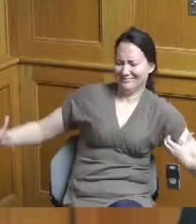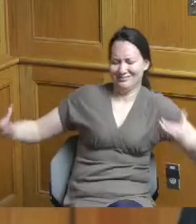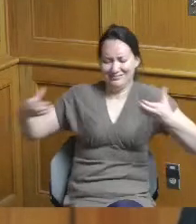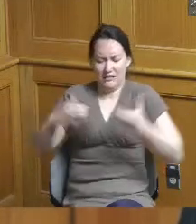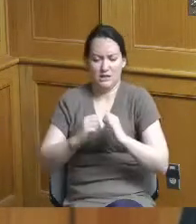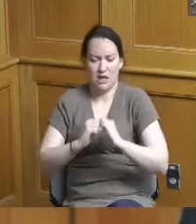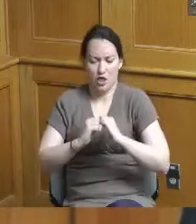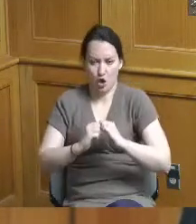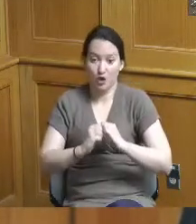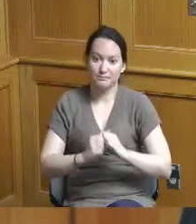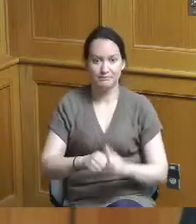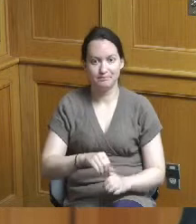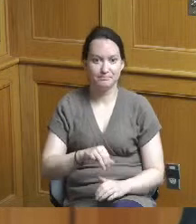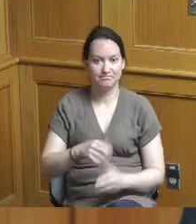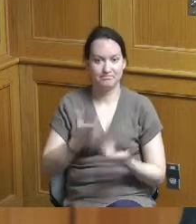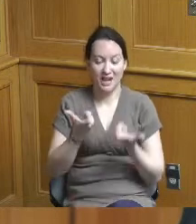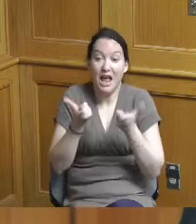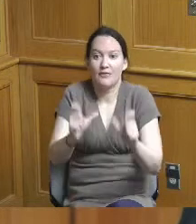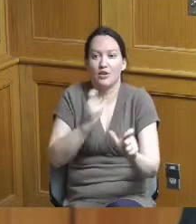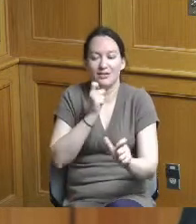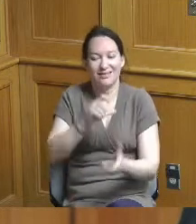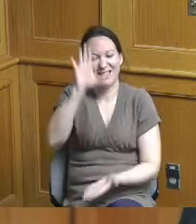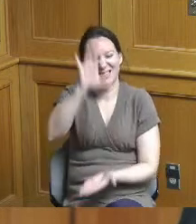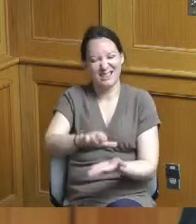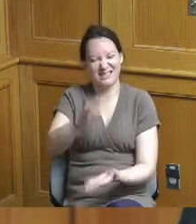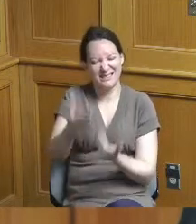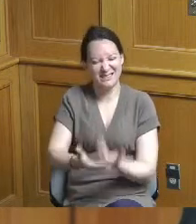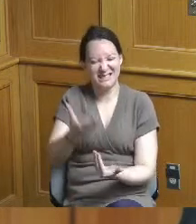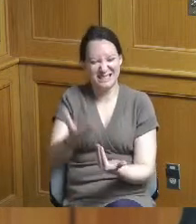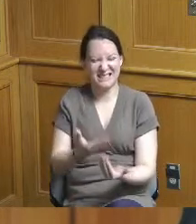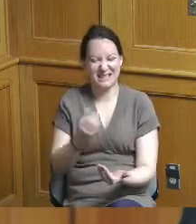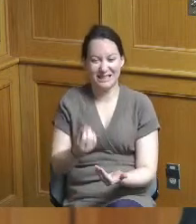and it's a joint effort it's just not as easy I think when we're not sitting in the same room